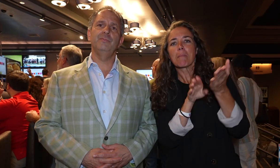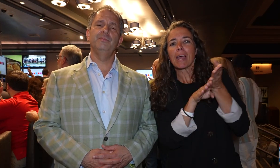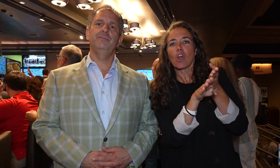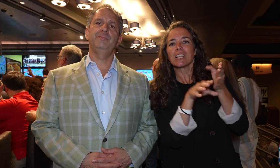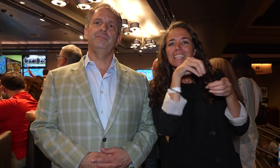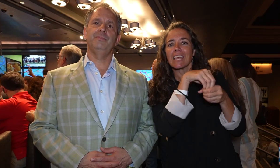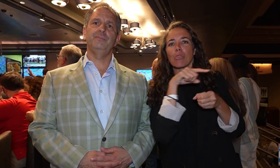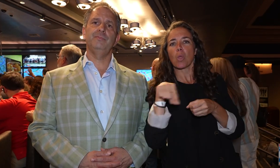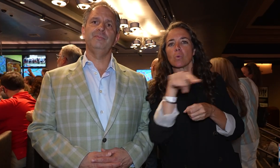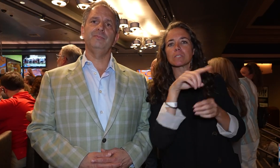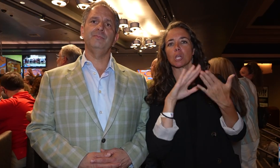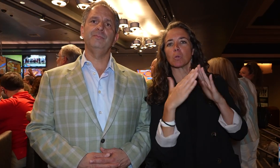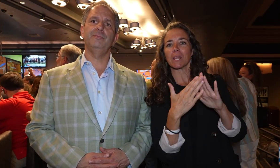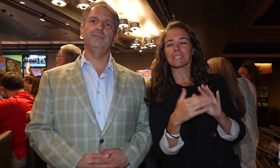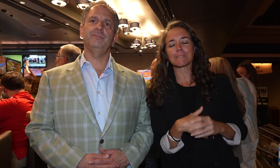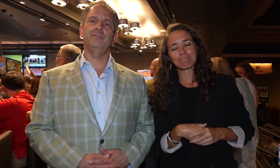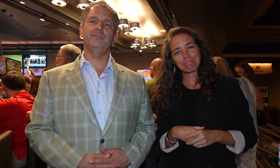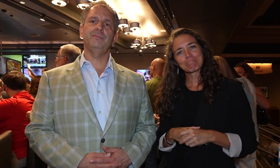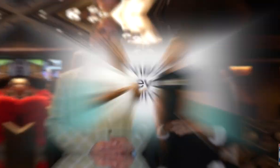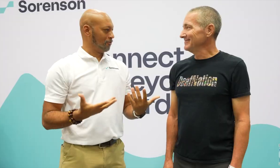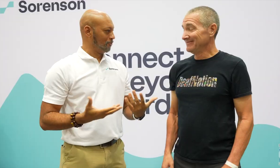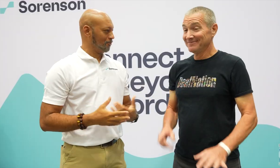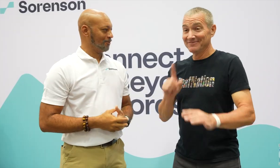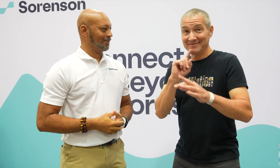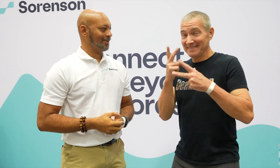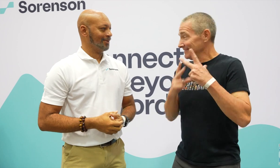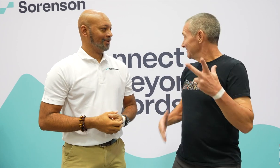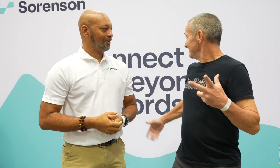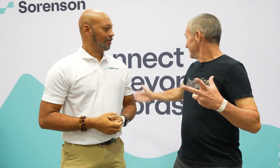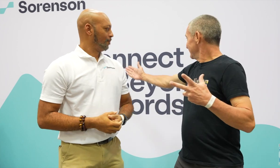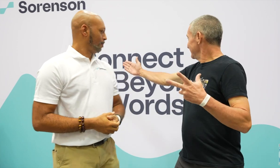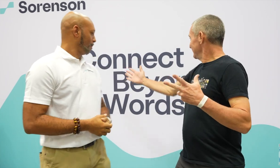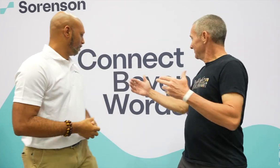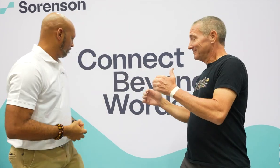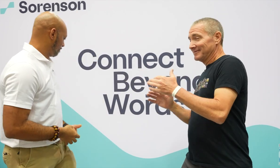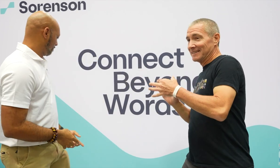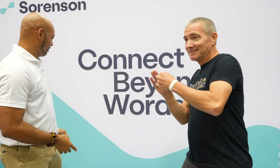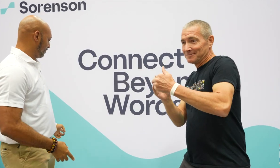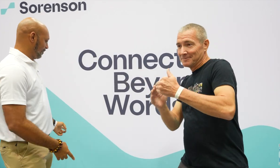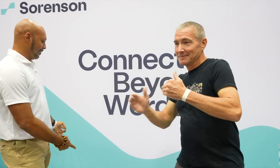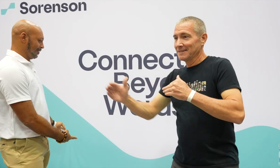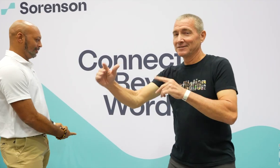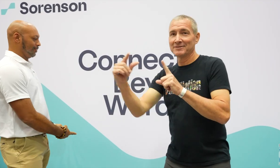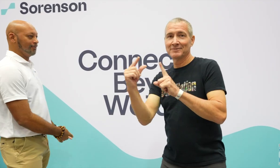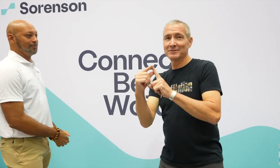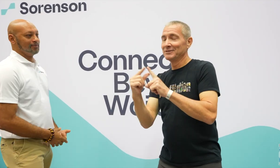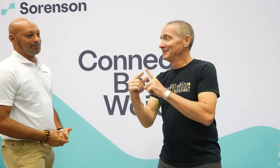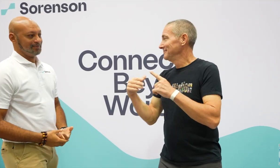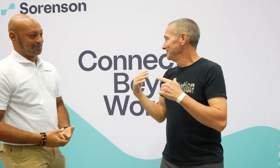those communities? You can see the tag line here, Connect Beyond Words.